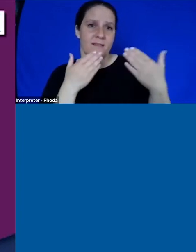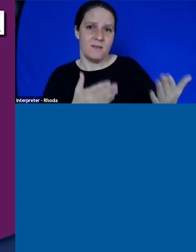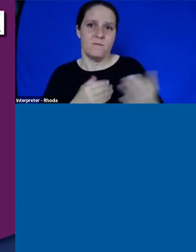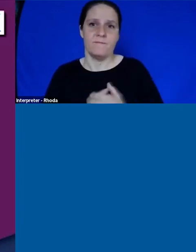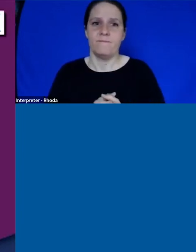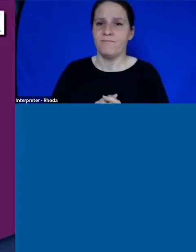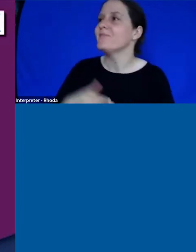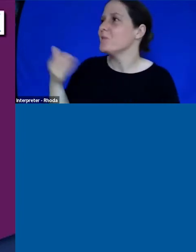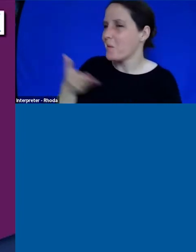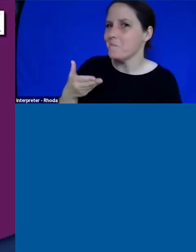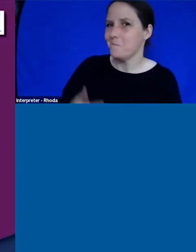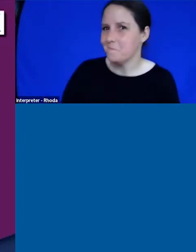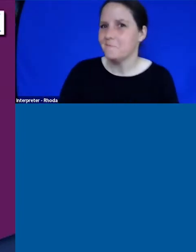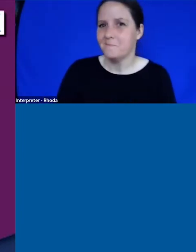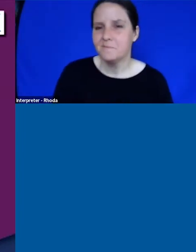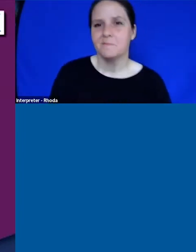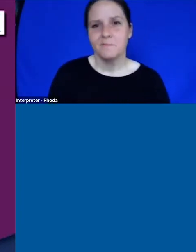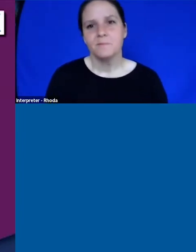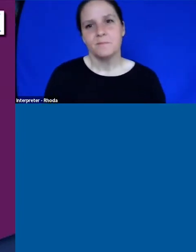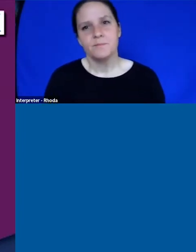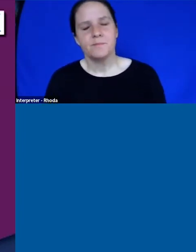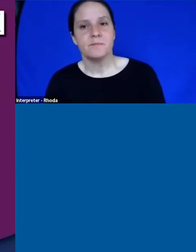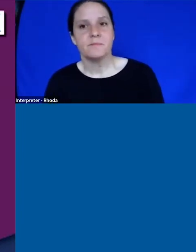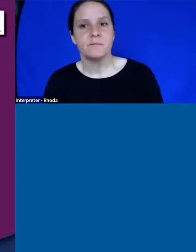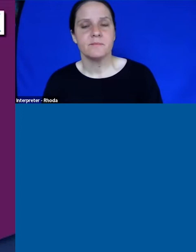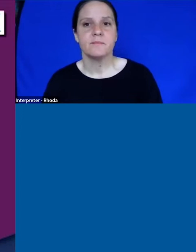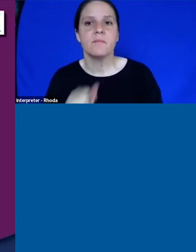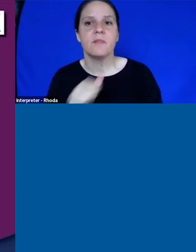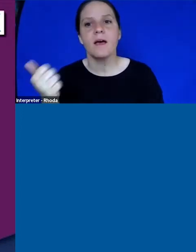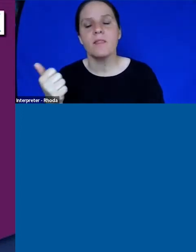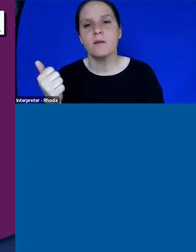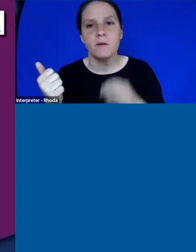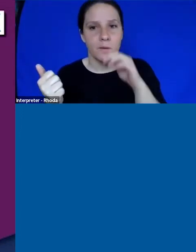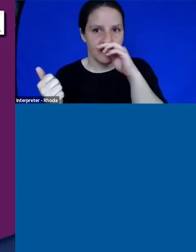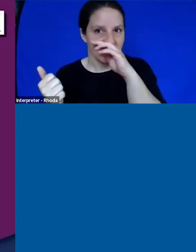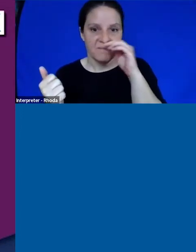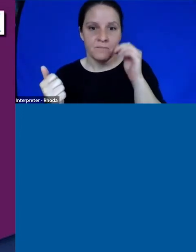[Lucy] You're welcome. And we also had a couple of, you know,